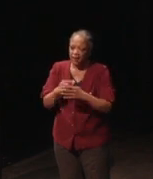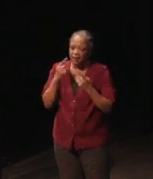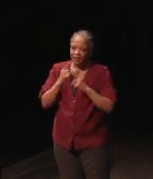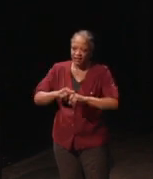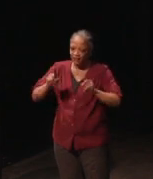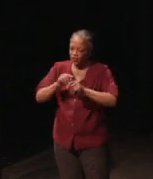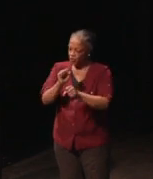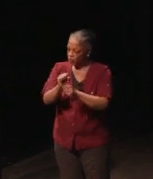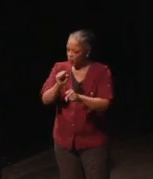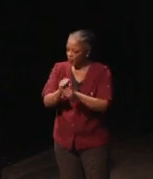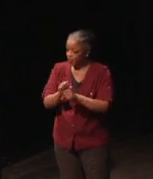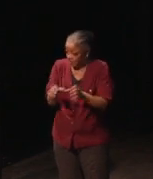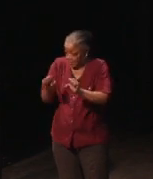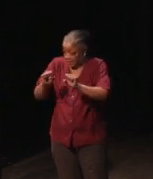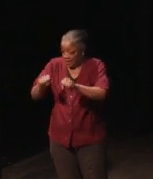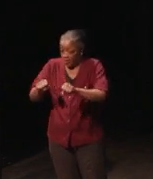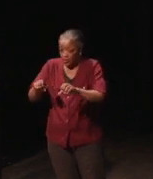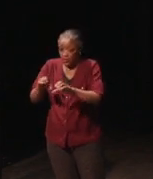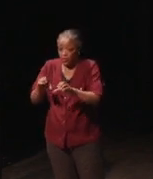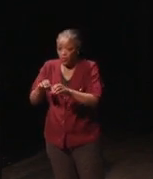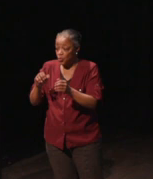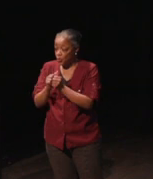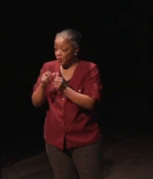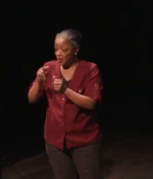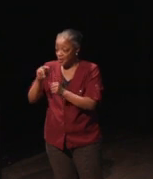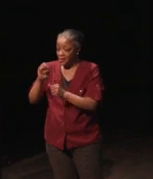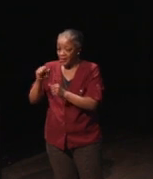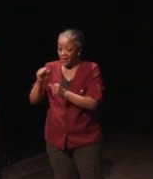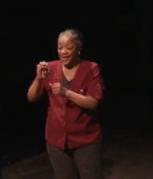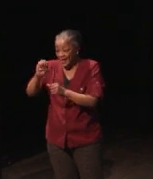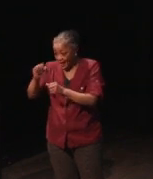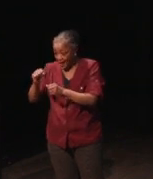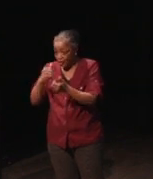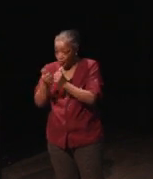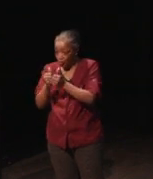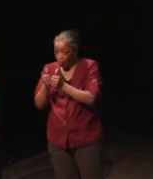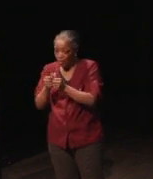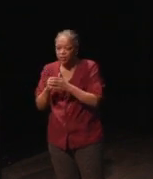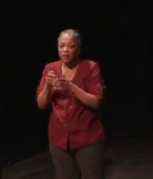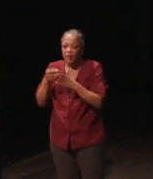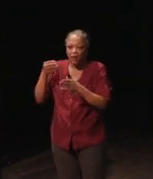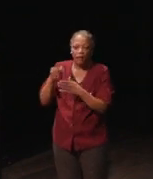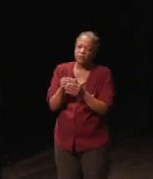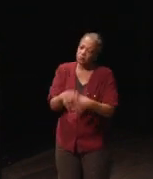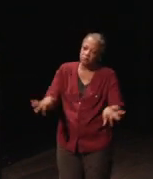not just that she's able to do within the EA Sports, but within the whole organization. It's really paying huge dividends and that's